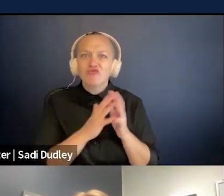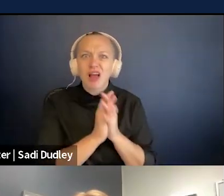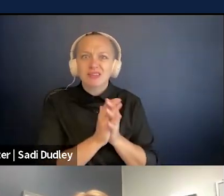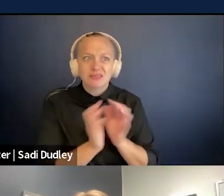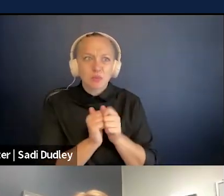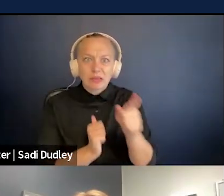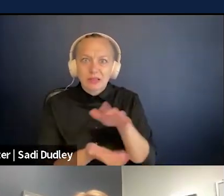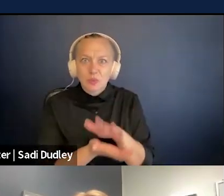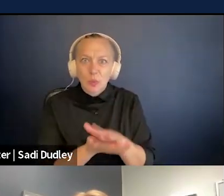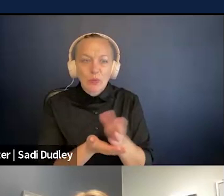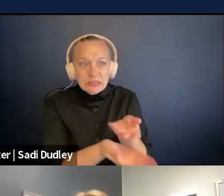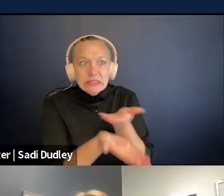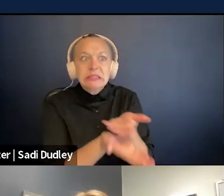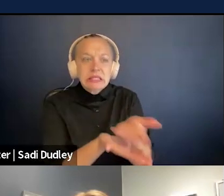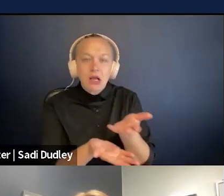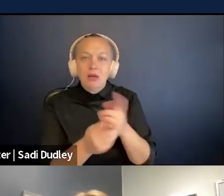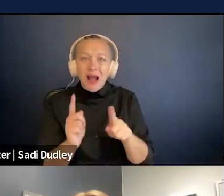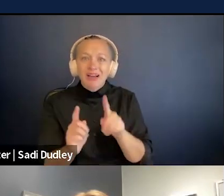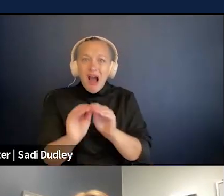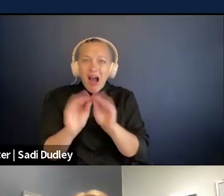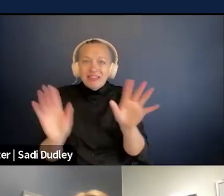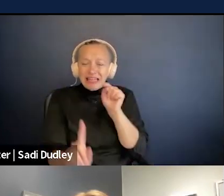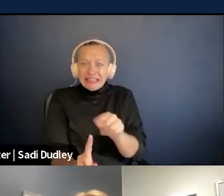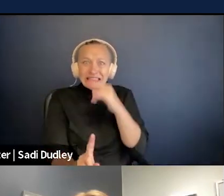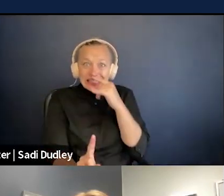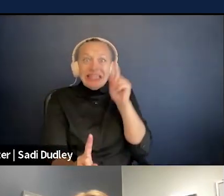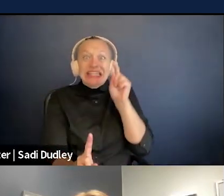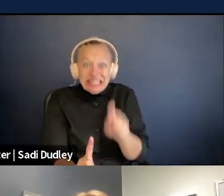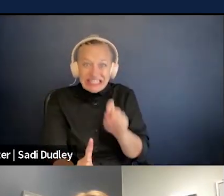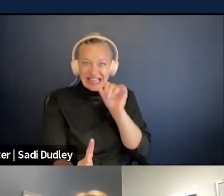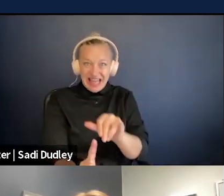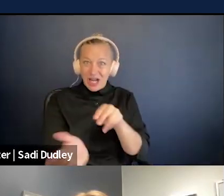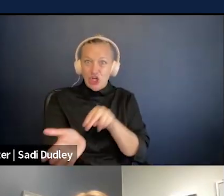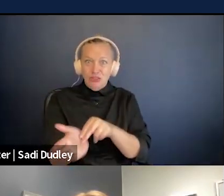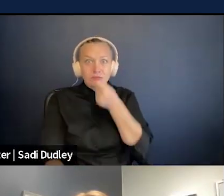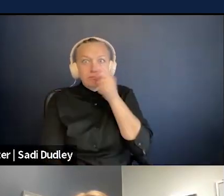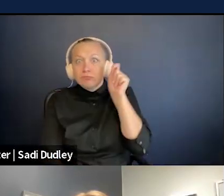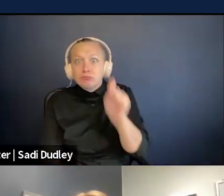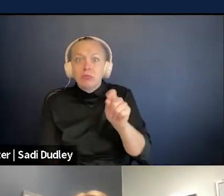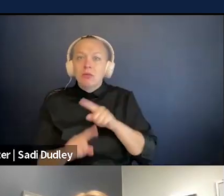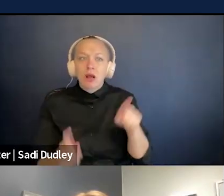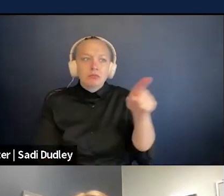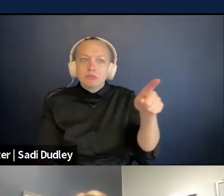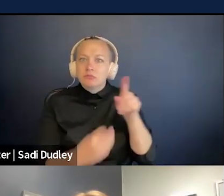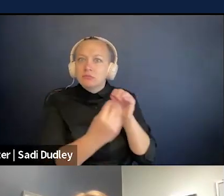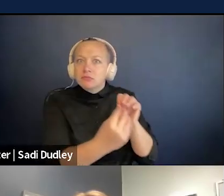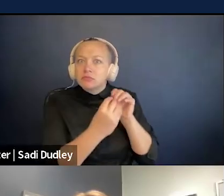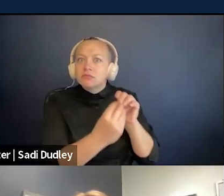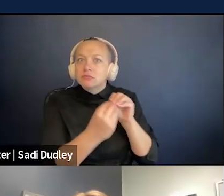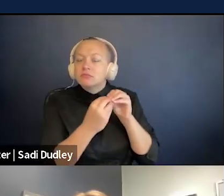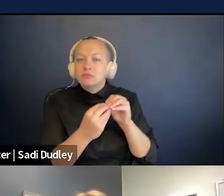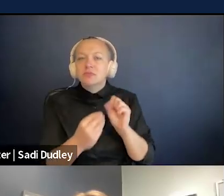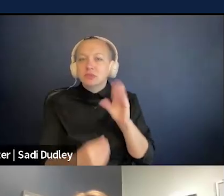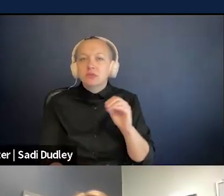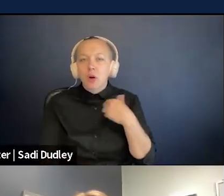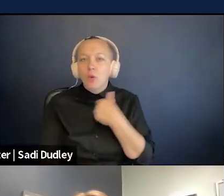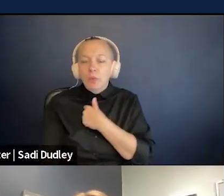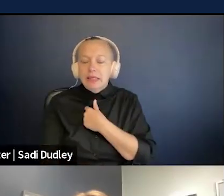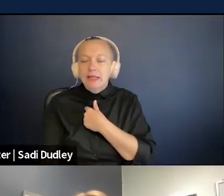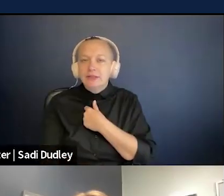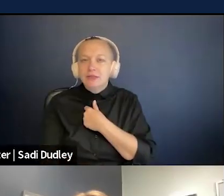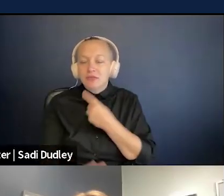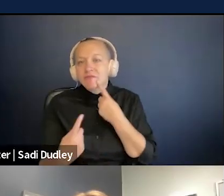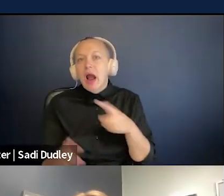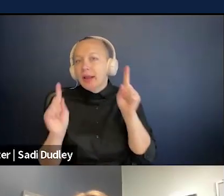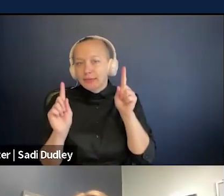That needs to be done, because it was obvious that this kid needed this, and um… They kind of… fought us on it. So, uh, we finally got it done.